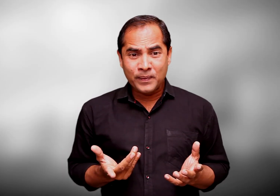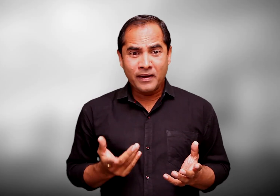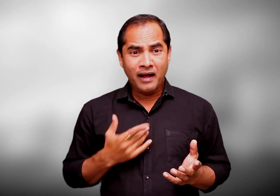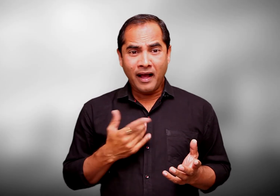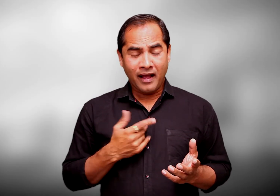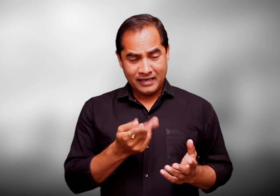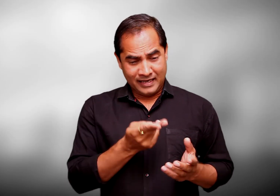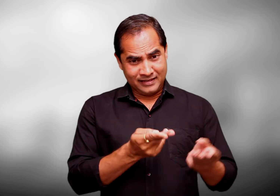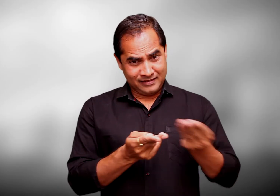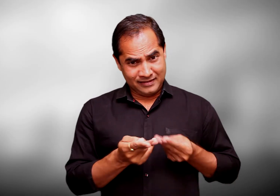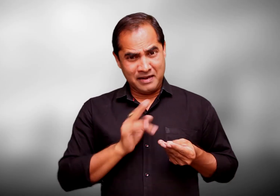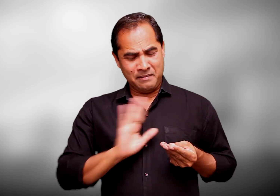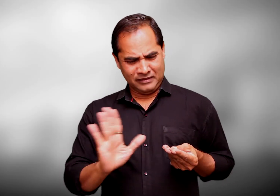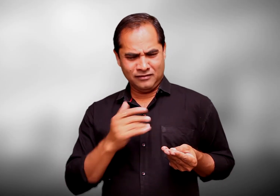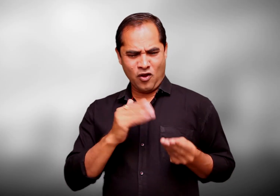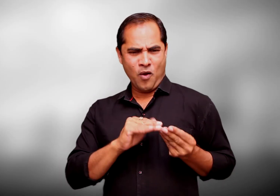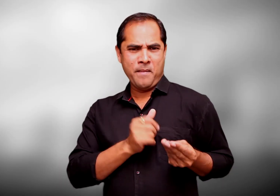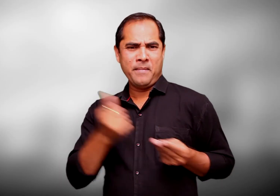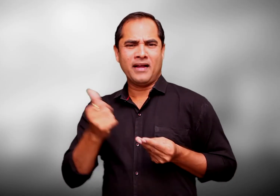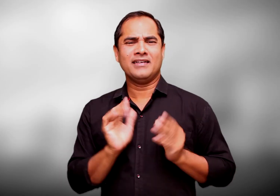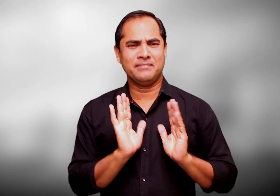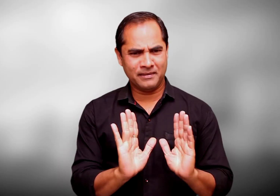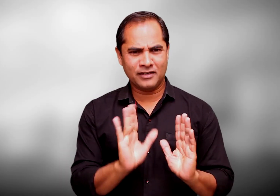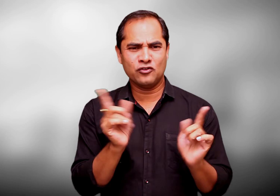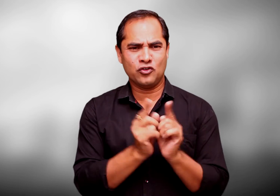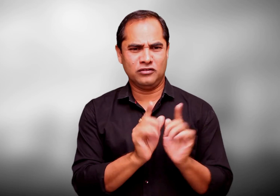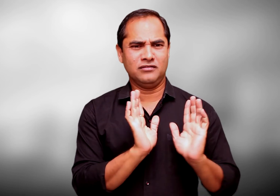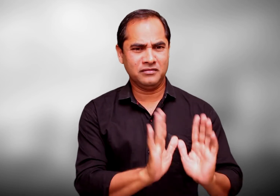give me my ticket that's all.